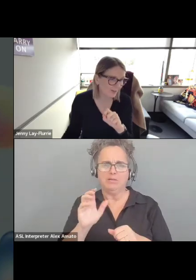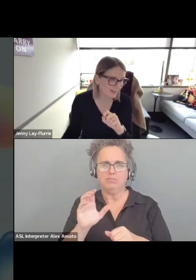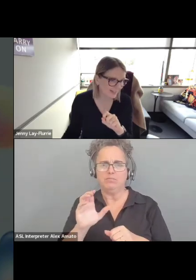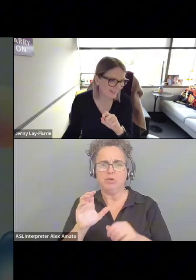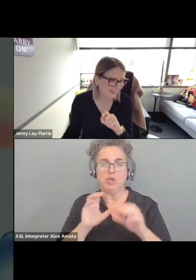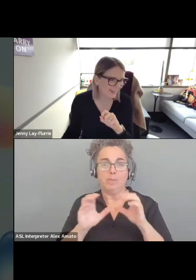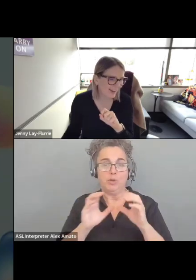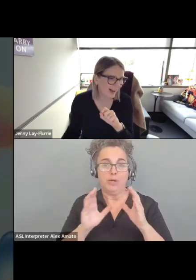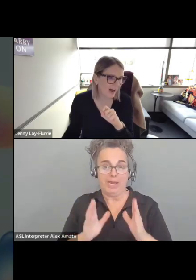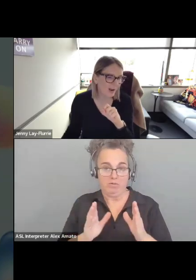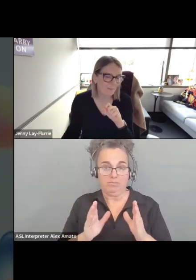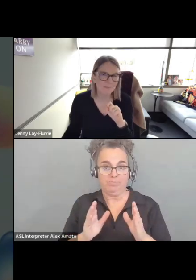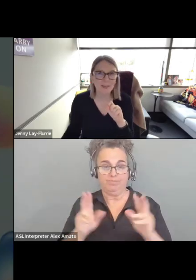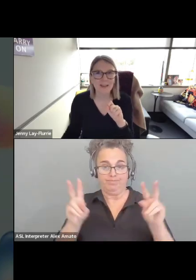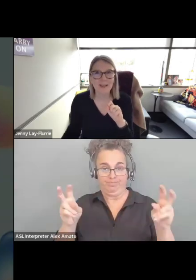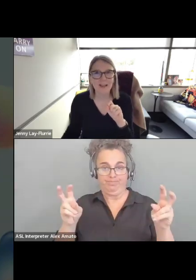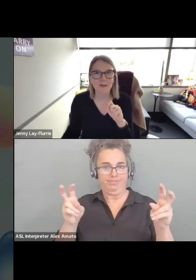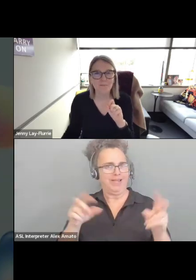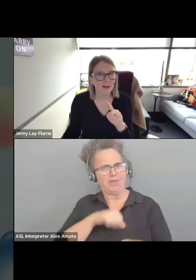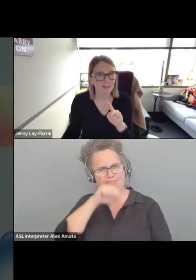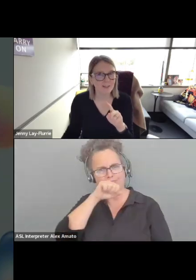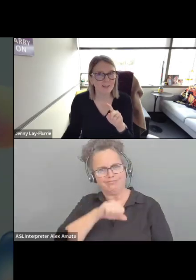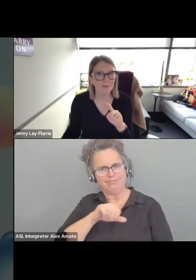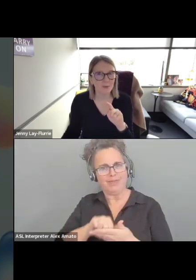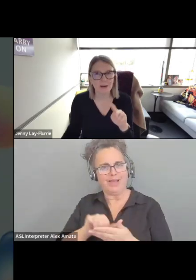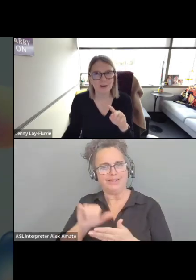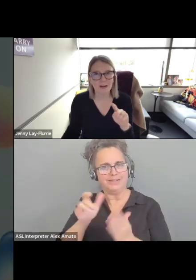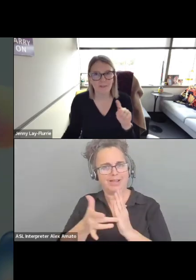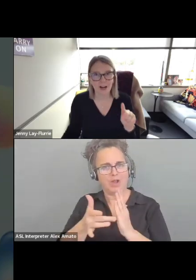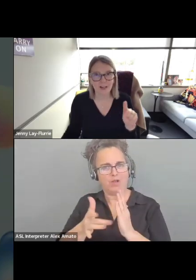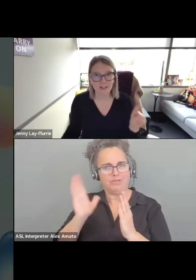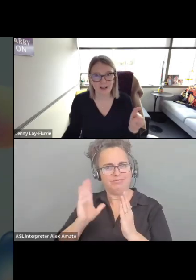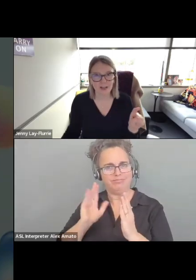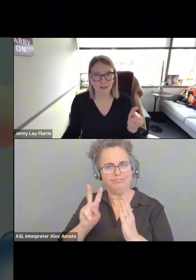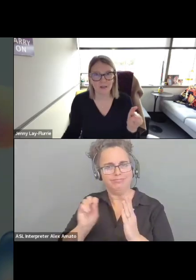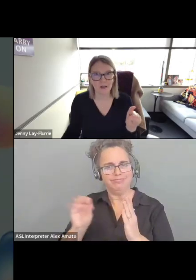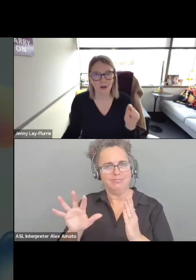and I loved it, but with the benefit of hindsight,